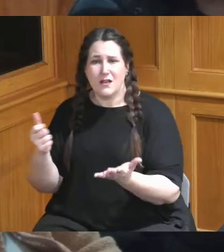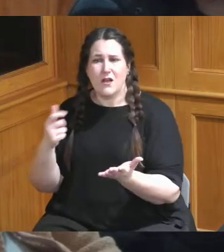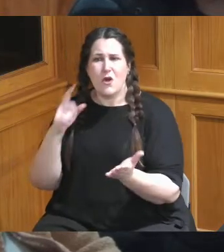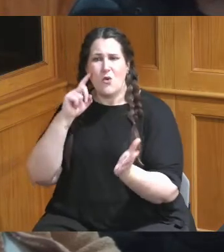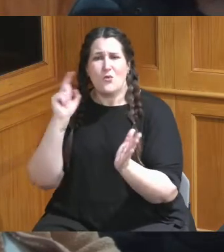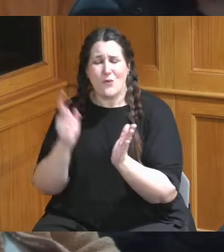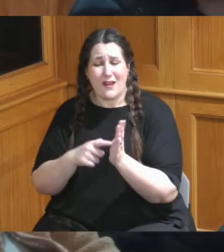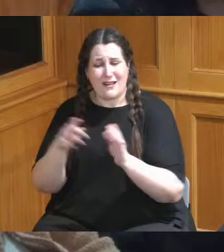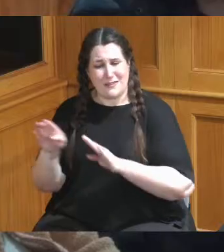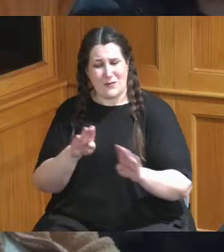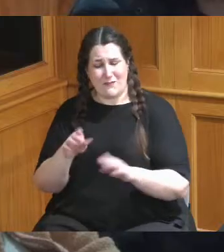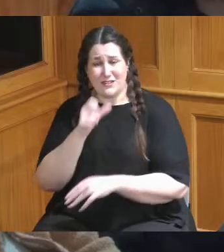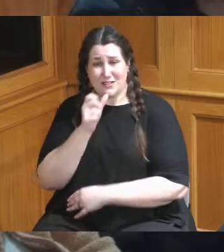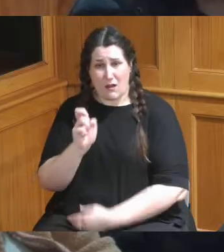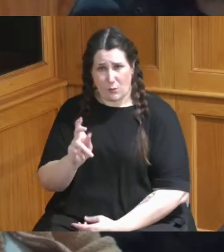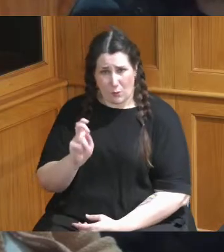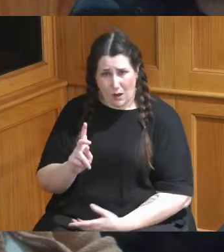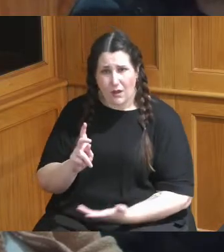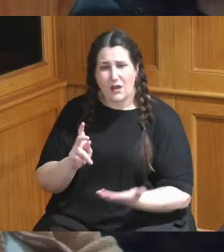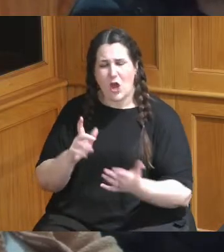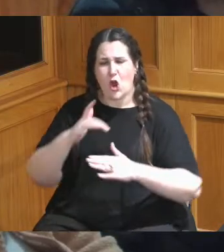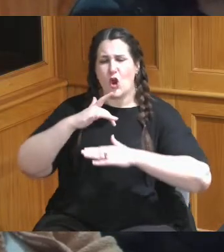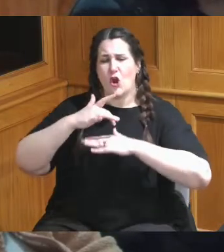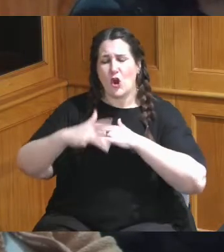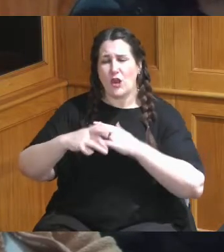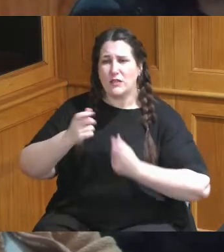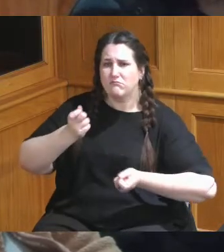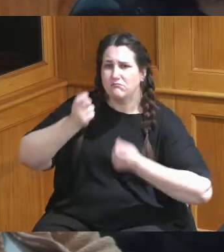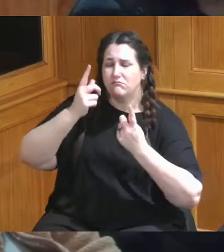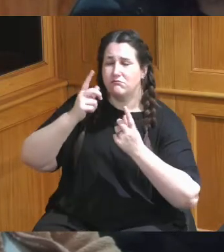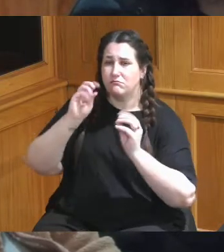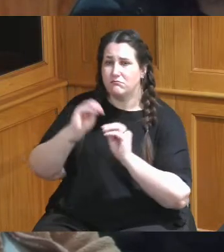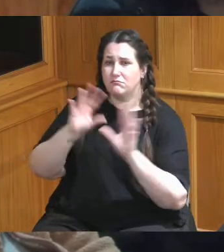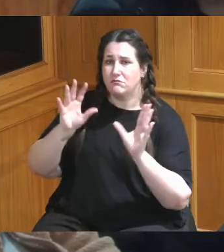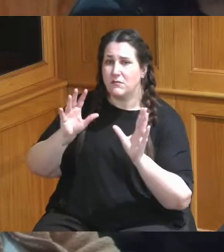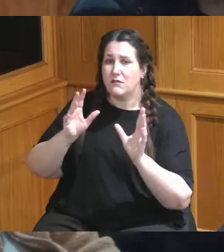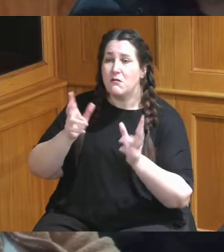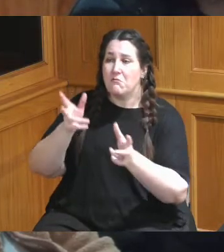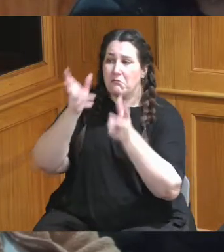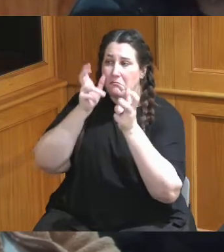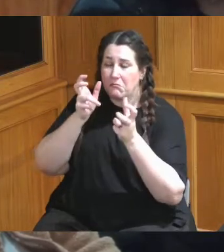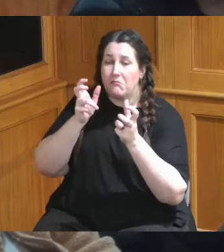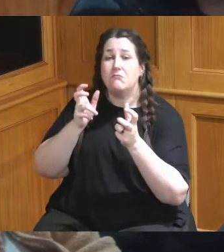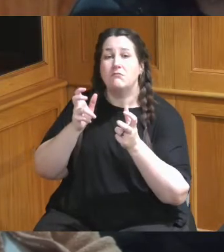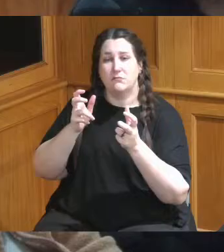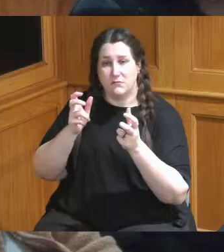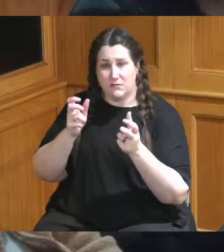behaviors early, understand, respect and consent, know where to go for help, and most importantly